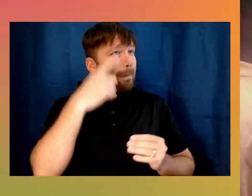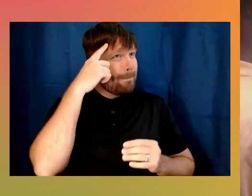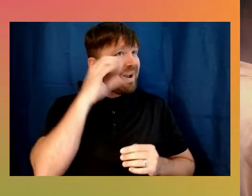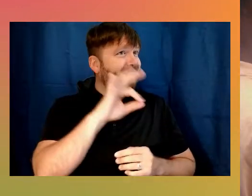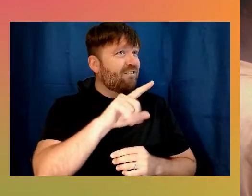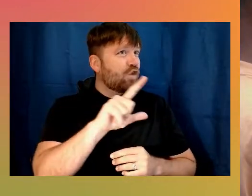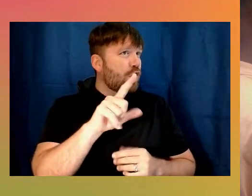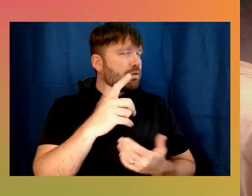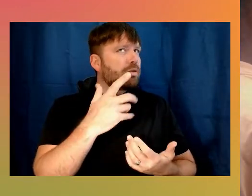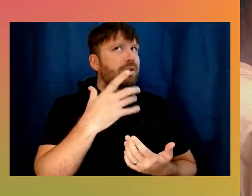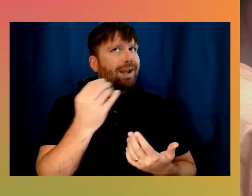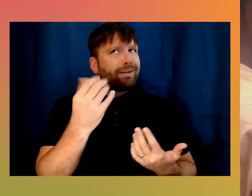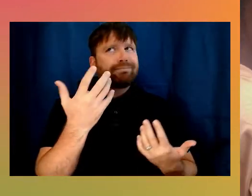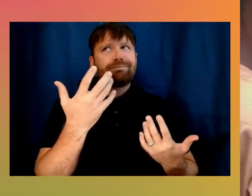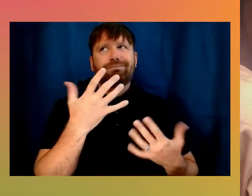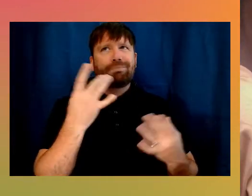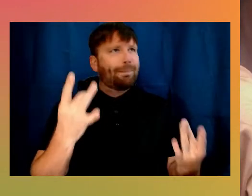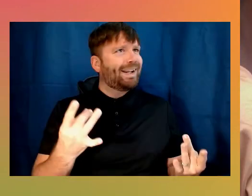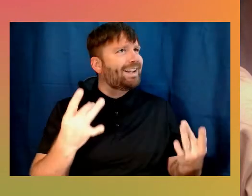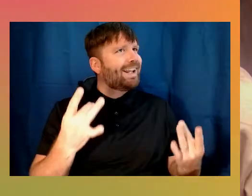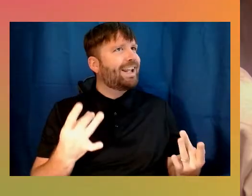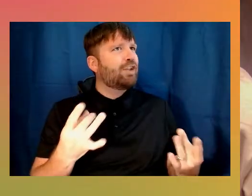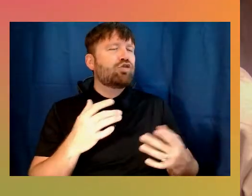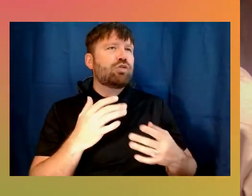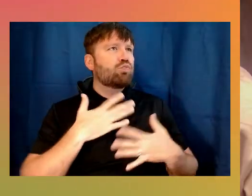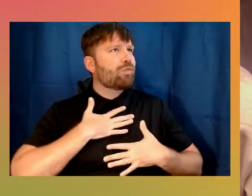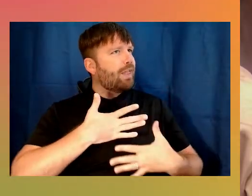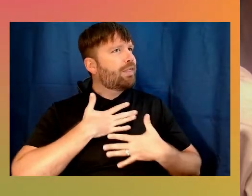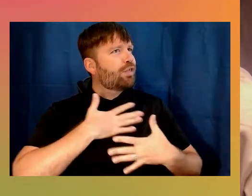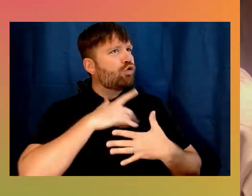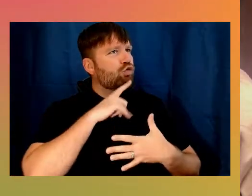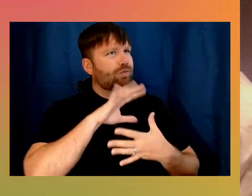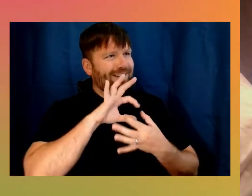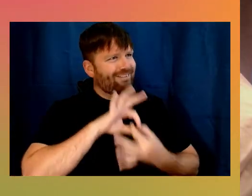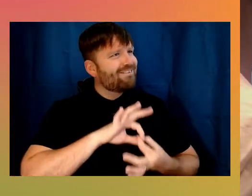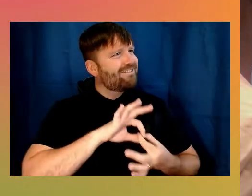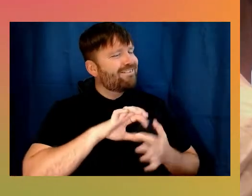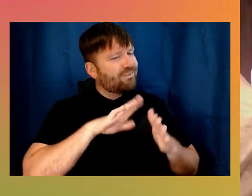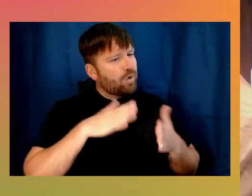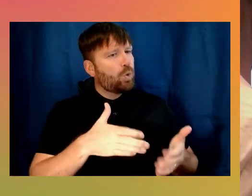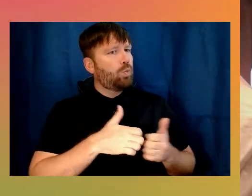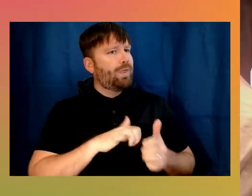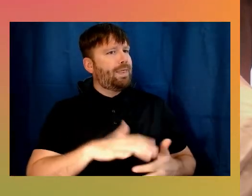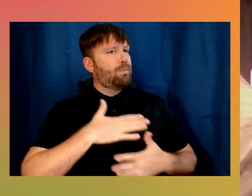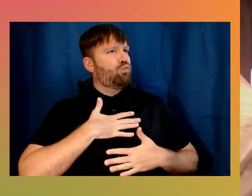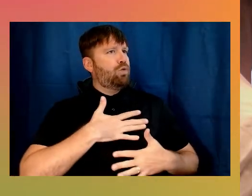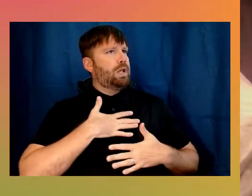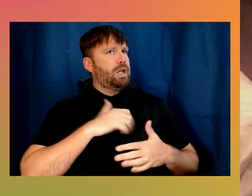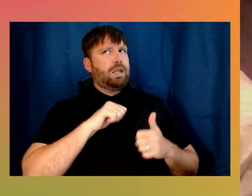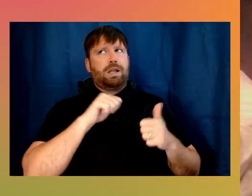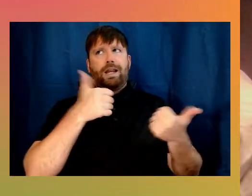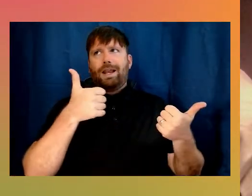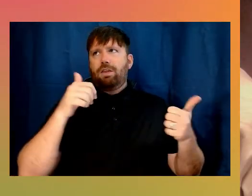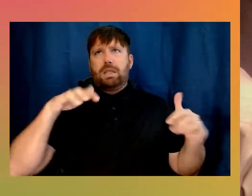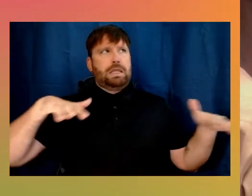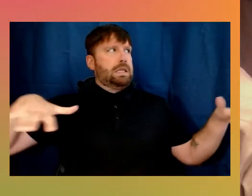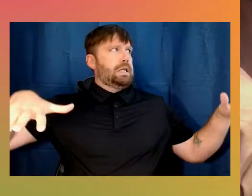THERE, I SAW SO MANY BEAUTIFUL FACES BEAMING BACK AT ME, AND I JUST DROPPED INTO THE MOMENT. I THINK THAT'S WHAT MINDFULNESS AND THIS PRACTICE AND MEDITATION AND THE BREATH DOES.